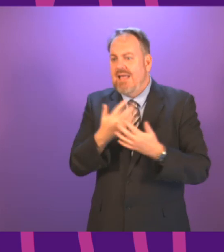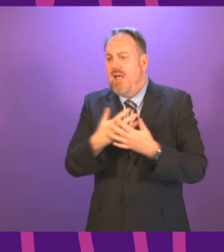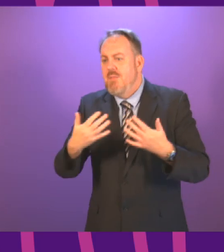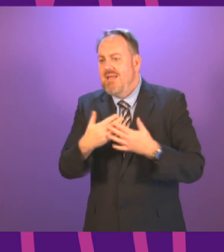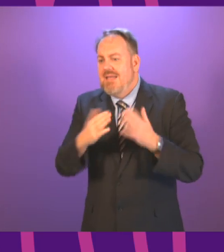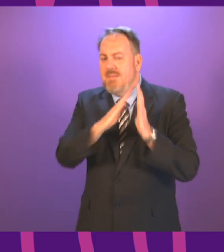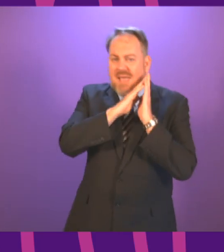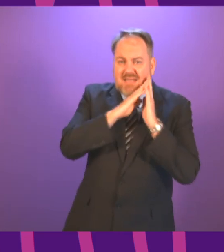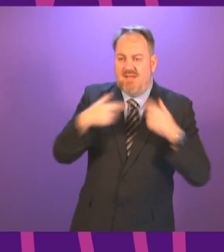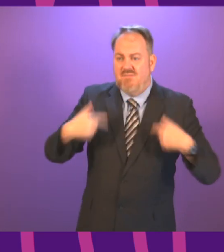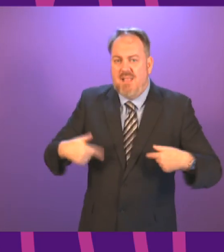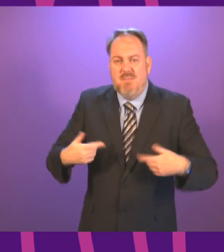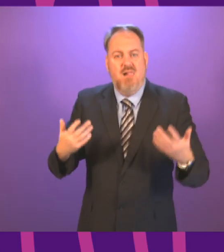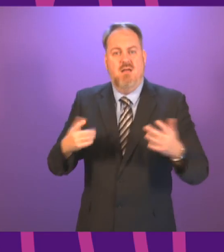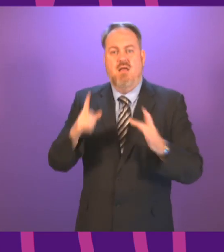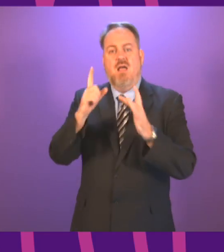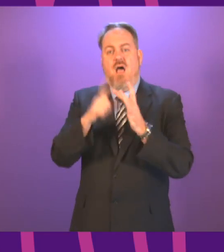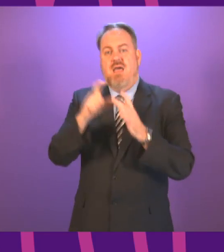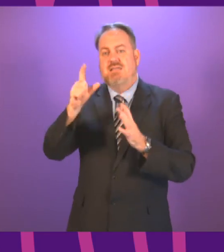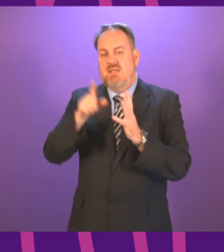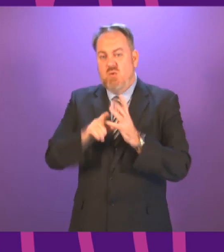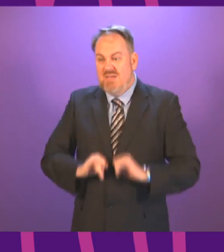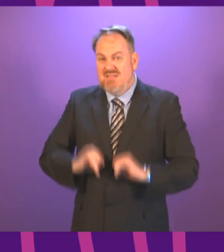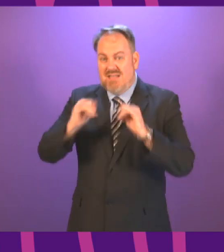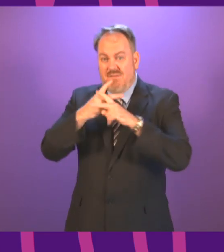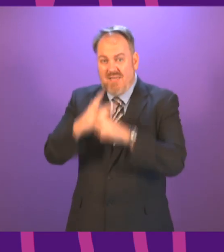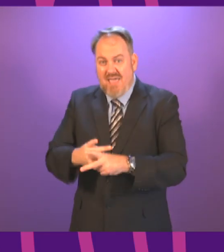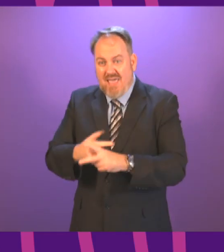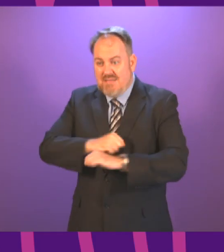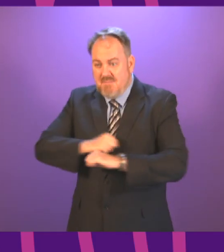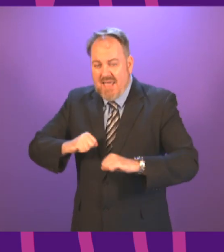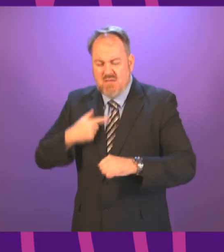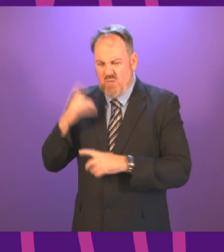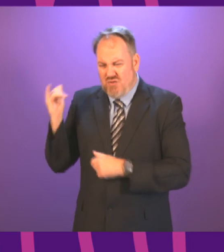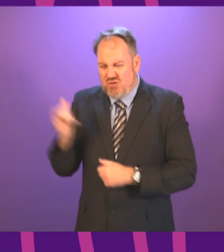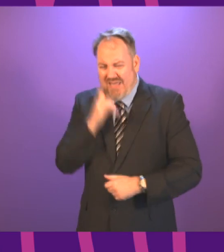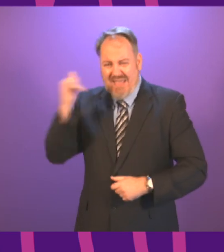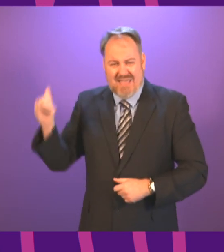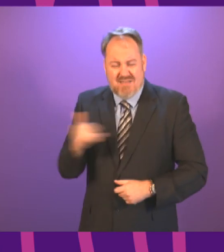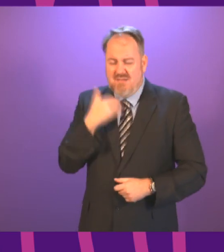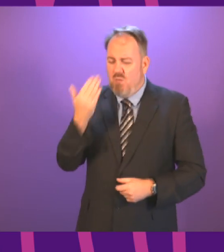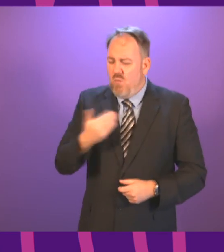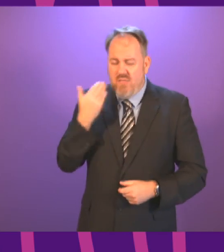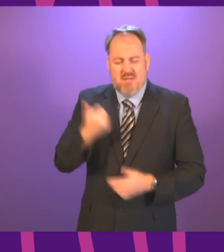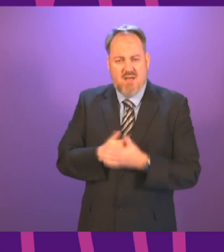bed capacity and ICU capacity literally daily, and not only across Scotland but across each